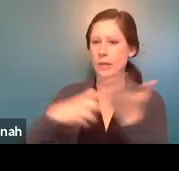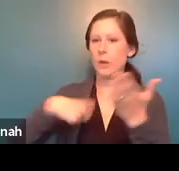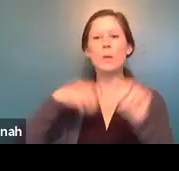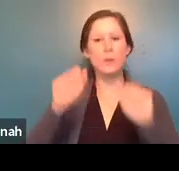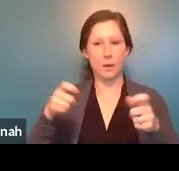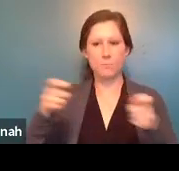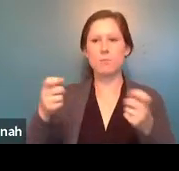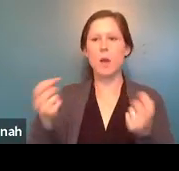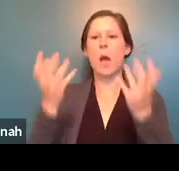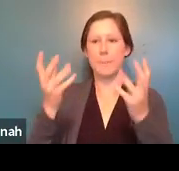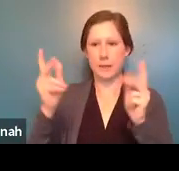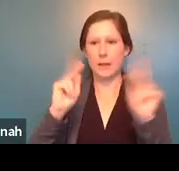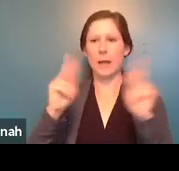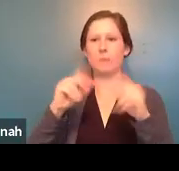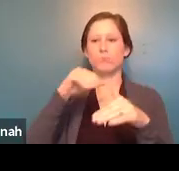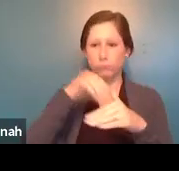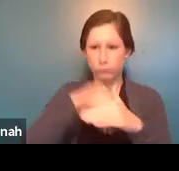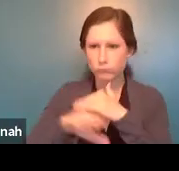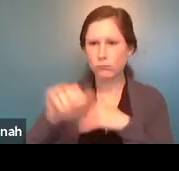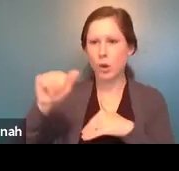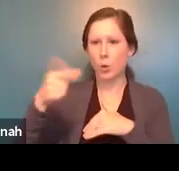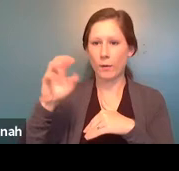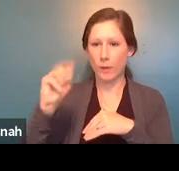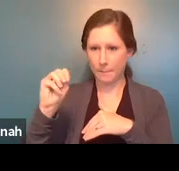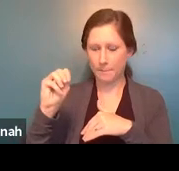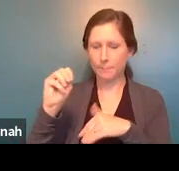guests who are in the aquarium at any time. And will, you know, be